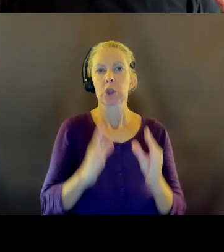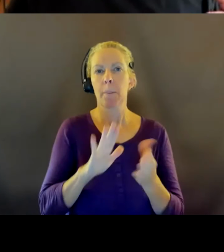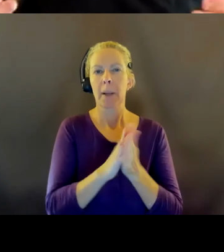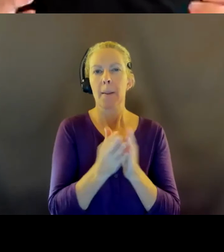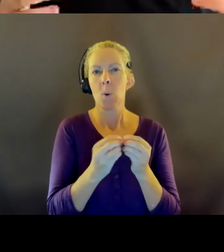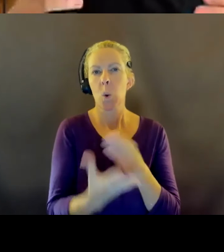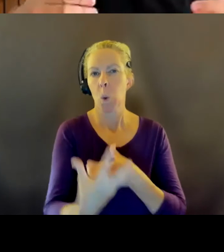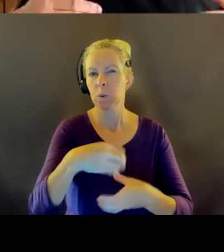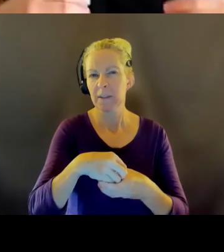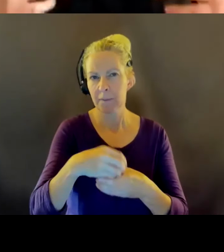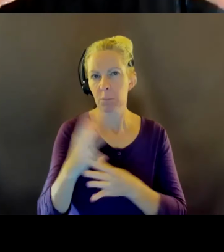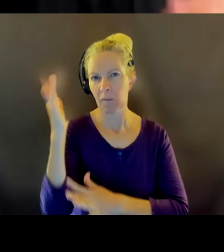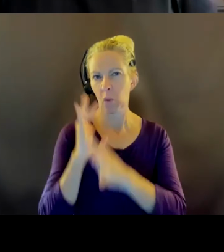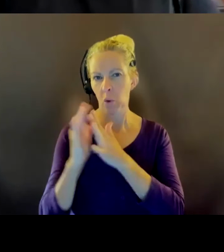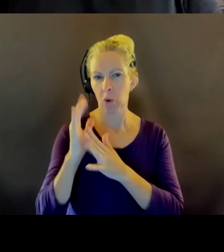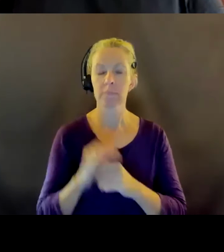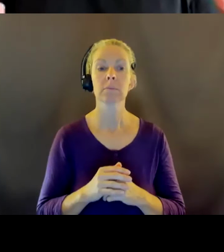did, her test might have looked like this instead.